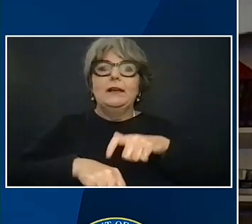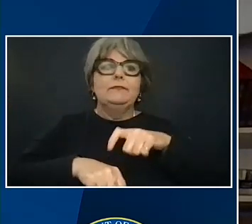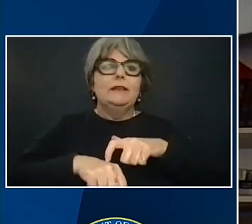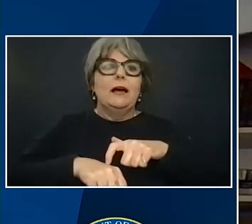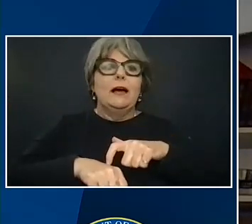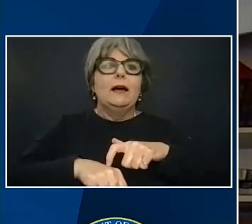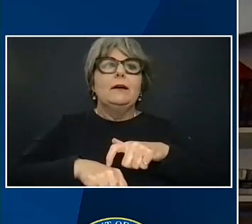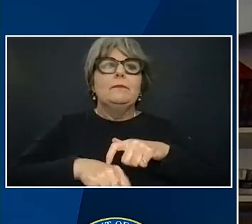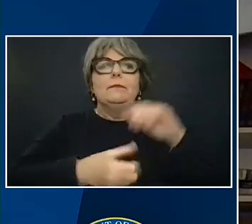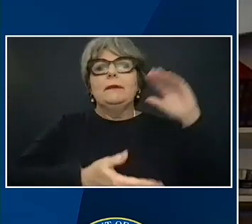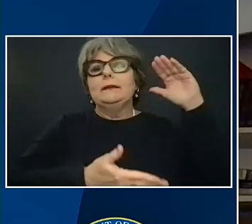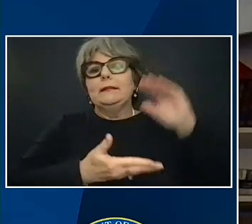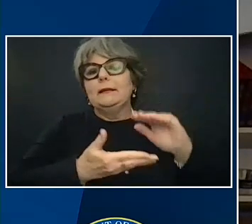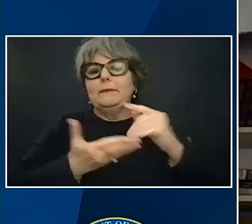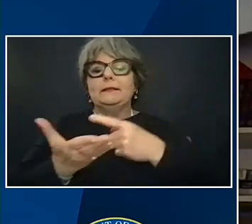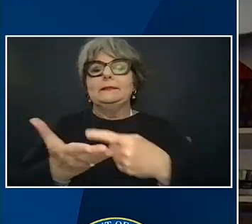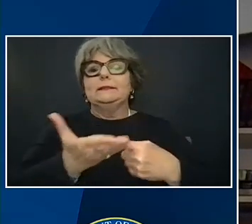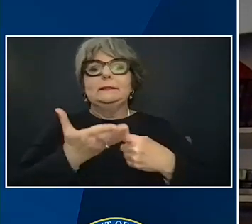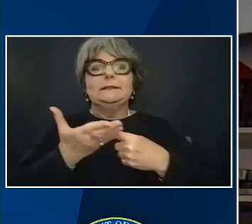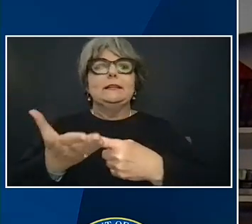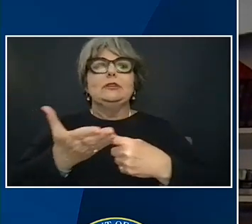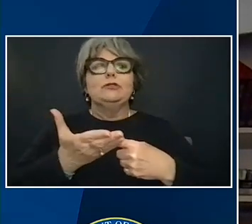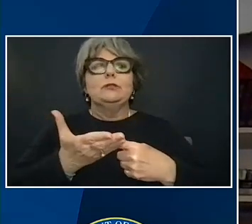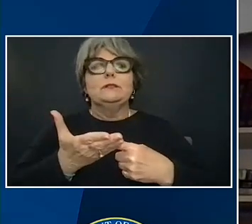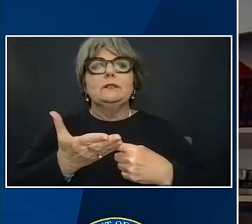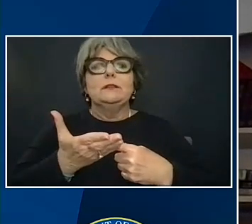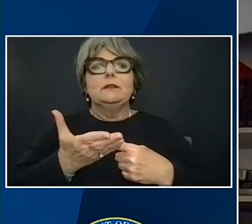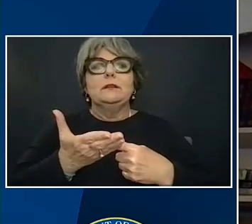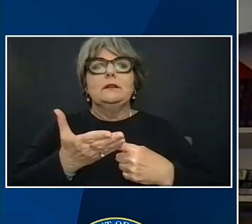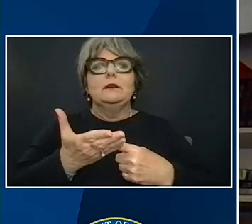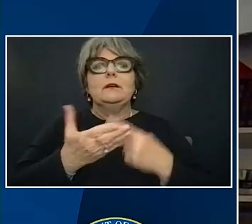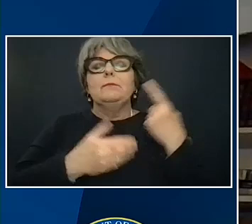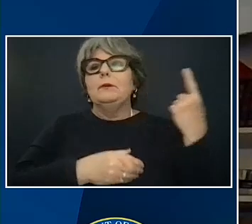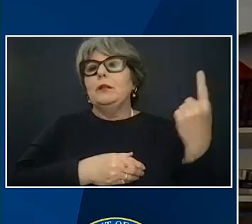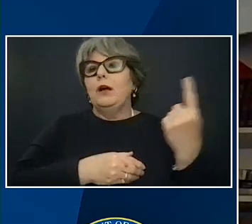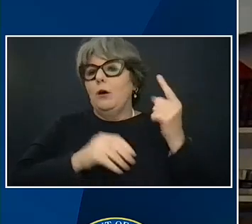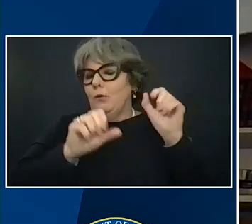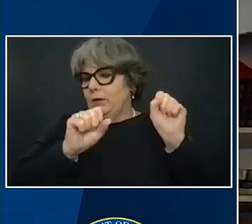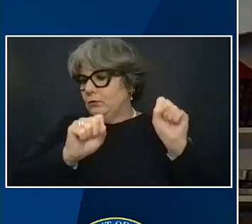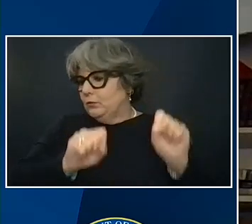discussion at the table. Certainly where there are questions we're always able to respond to those and we'll